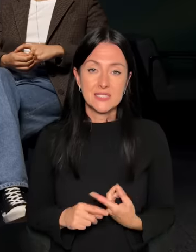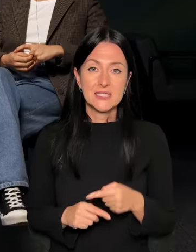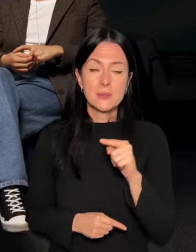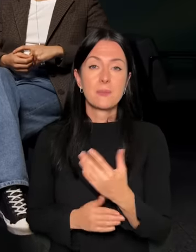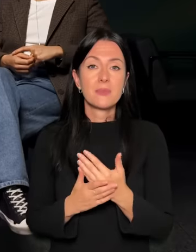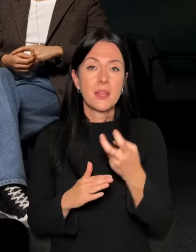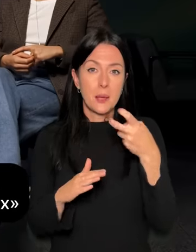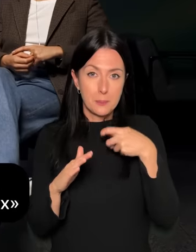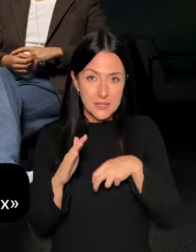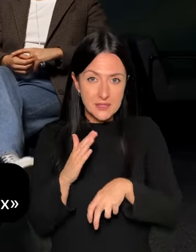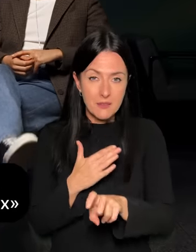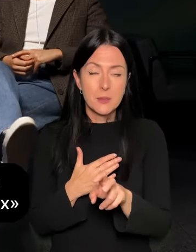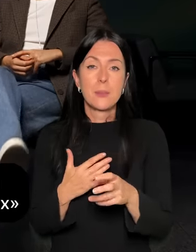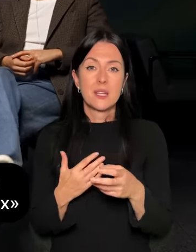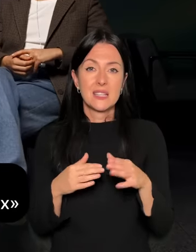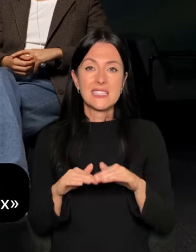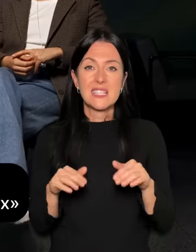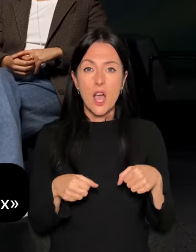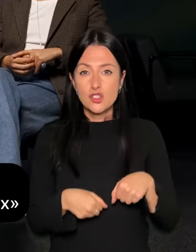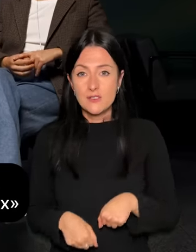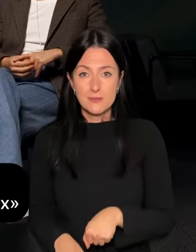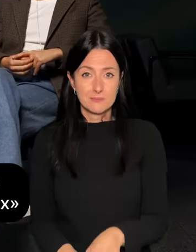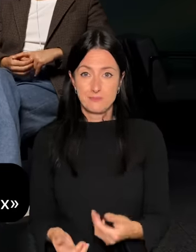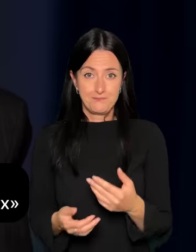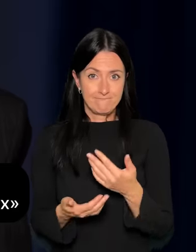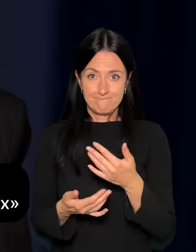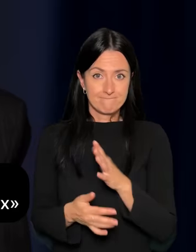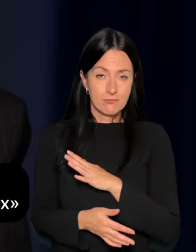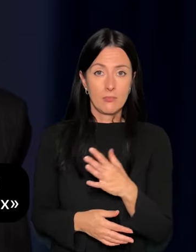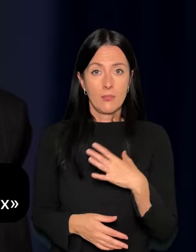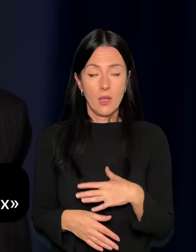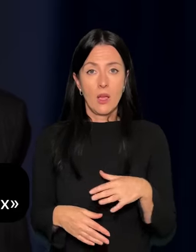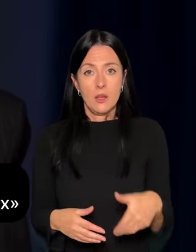"You can't go down into the underground passage with a baby stroller. You have to carry it by hand."